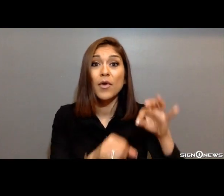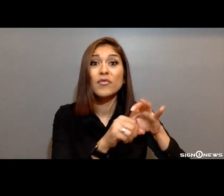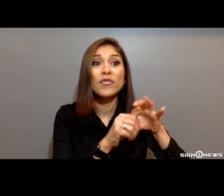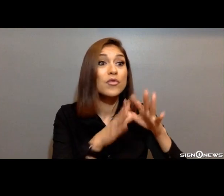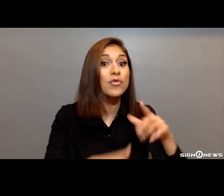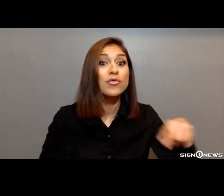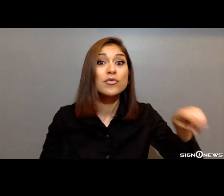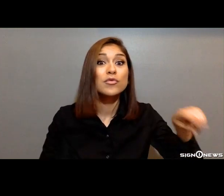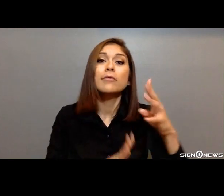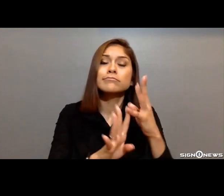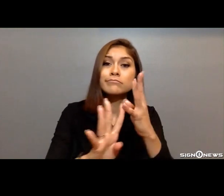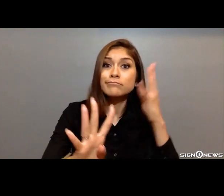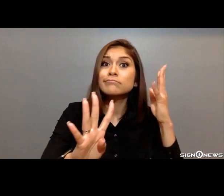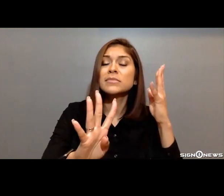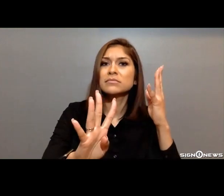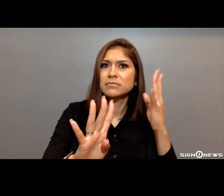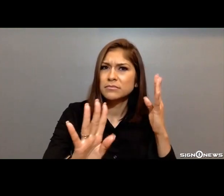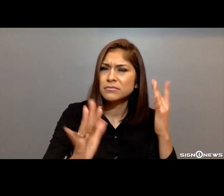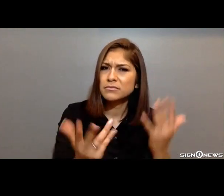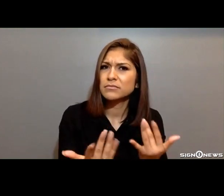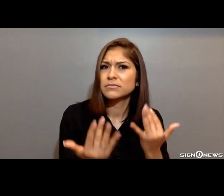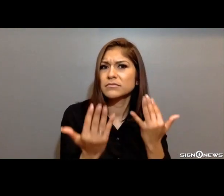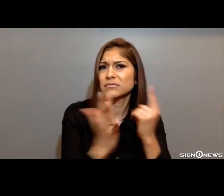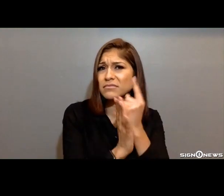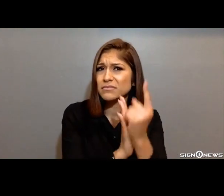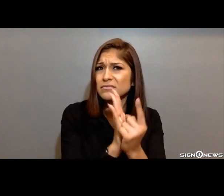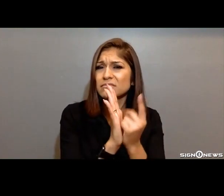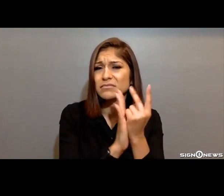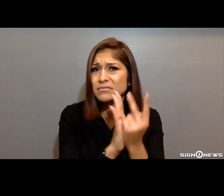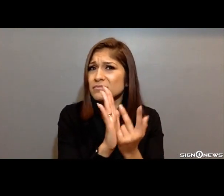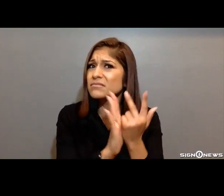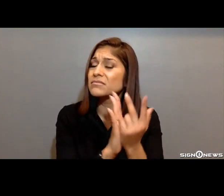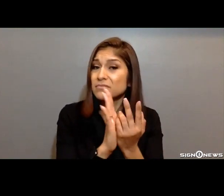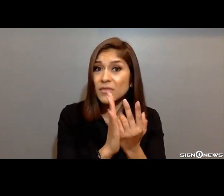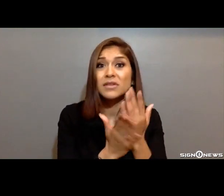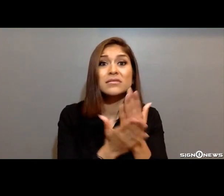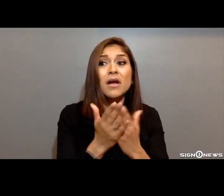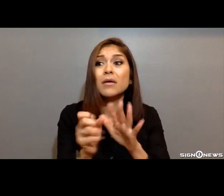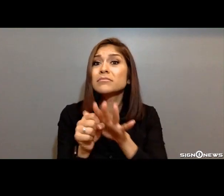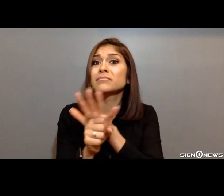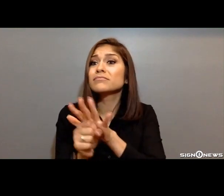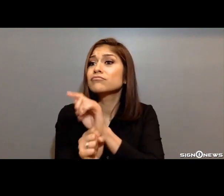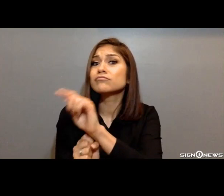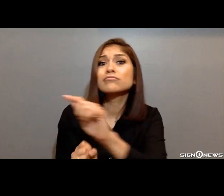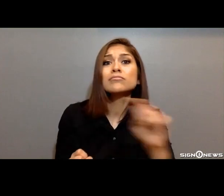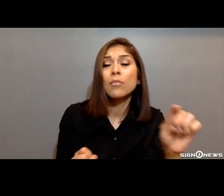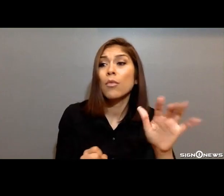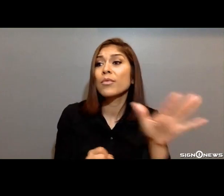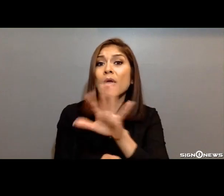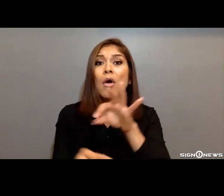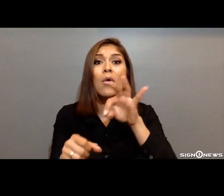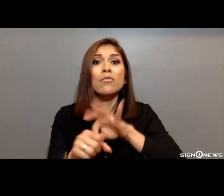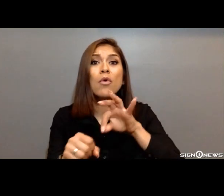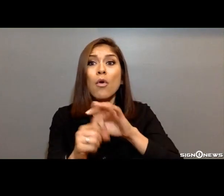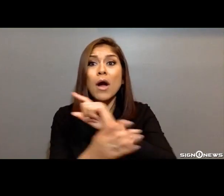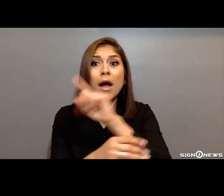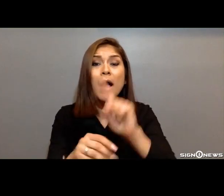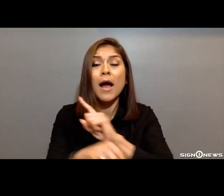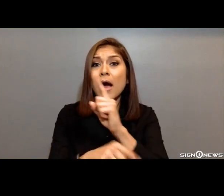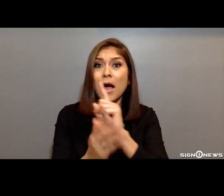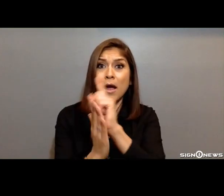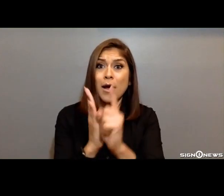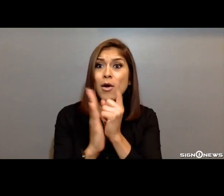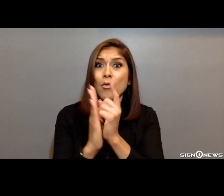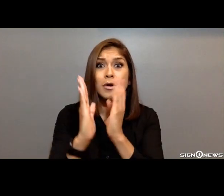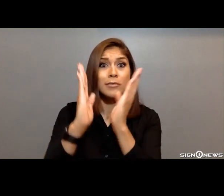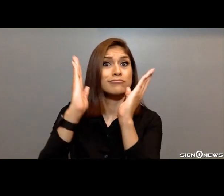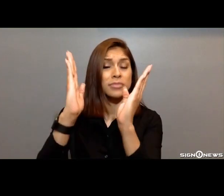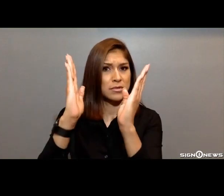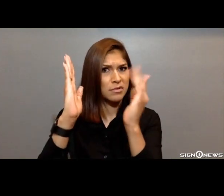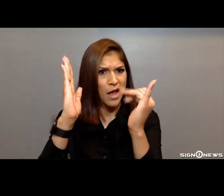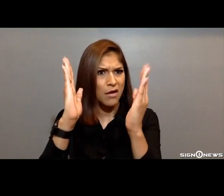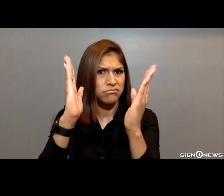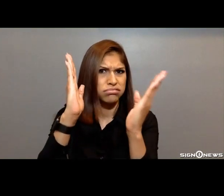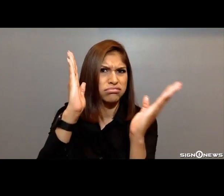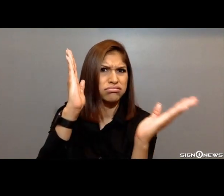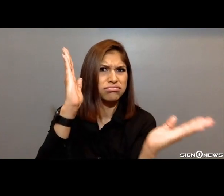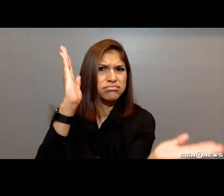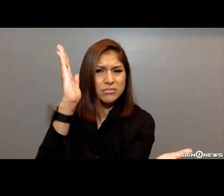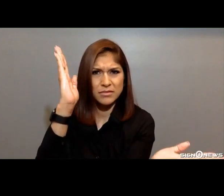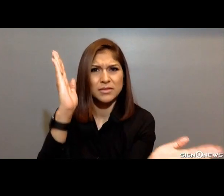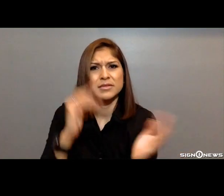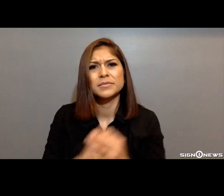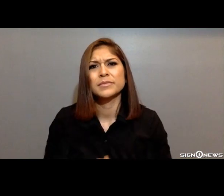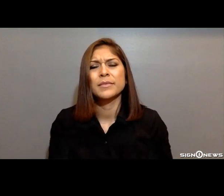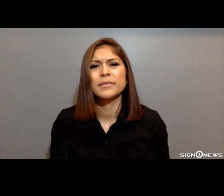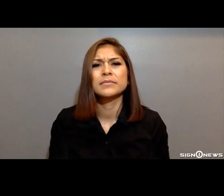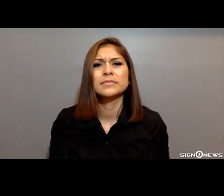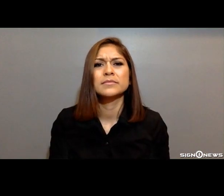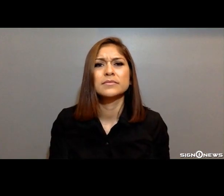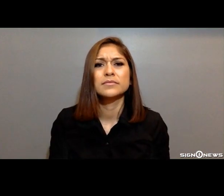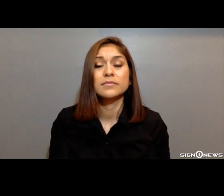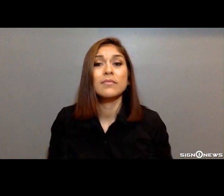Voters waited in line for hours and some precincts extended voting into the night.